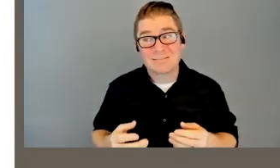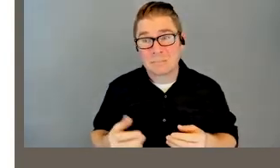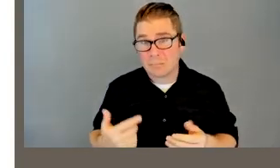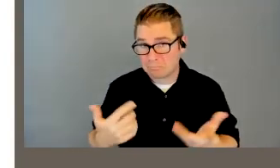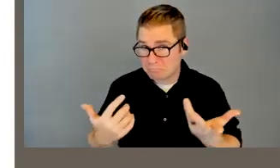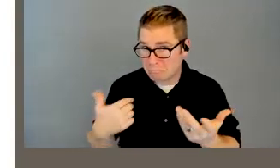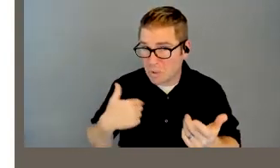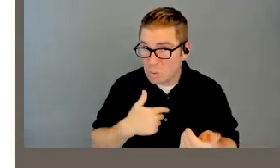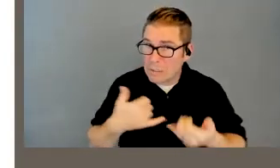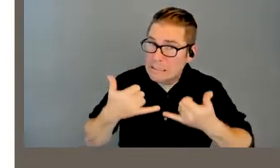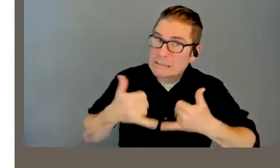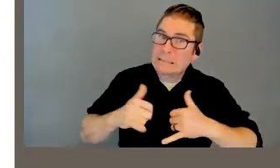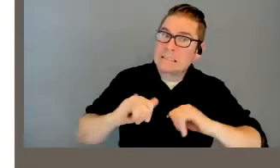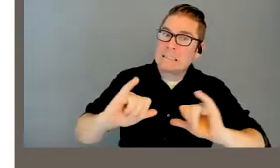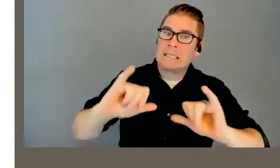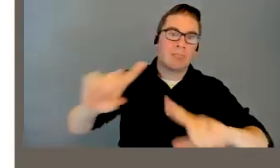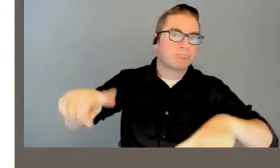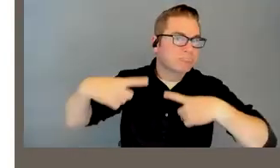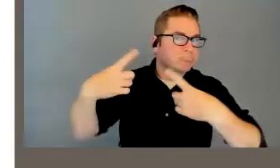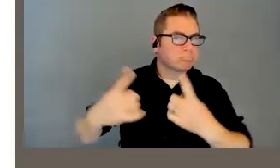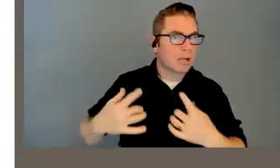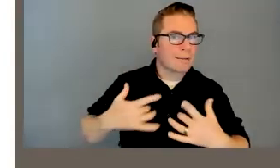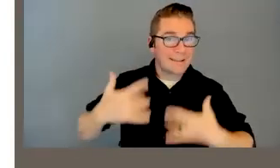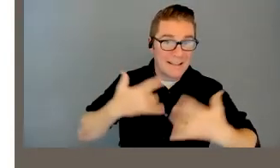and passionate about the content and about being an educator?